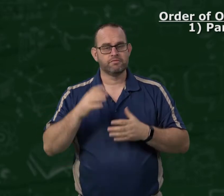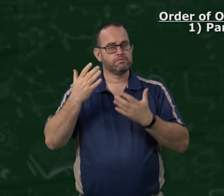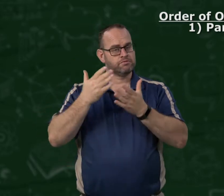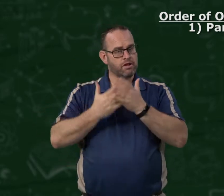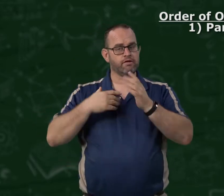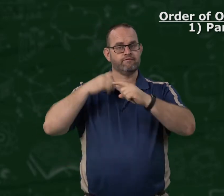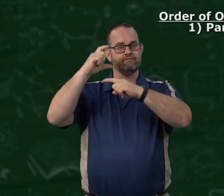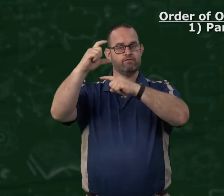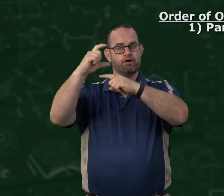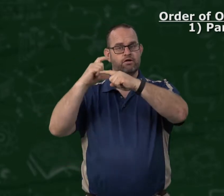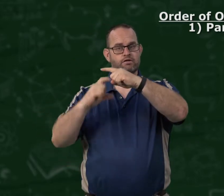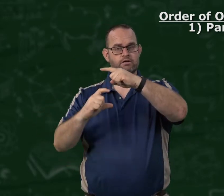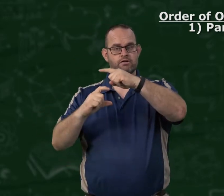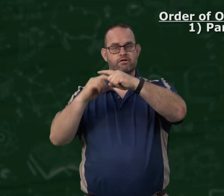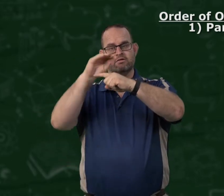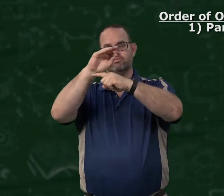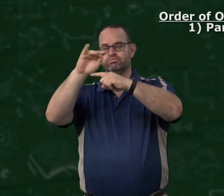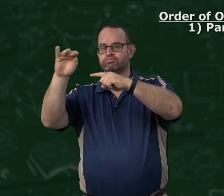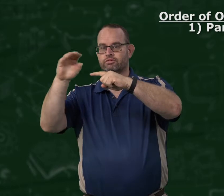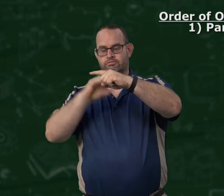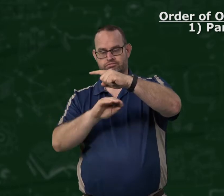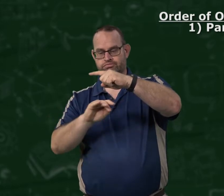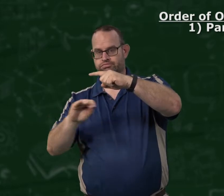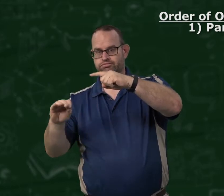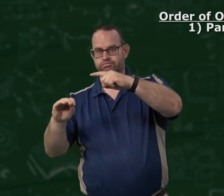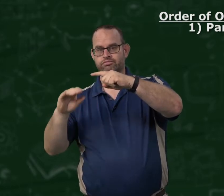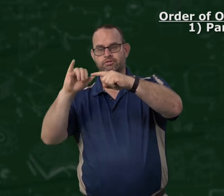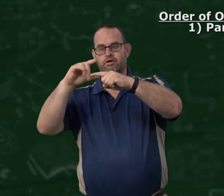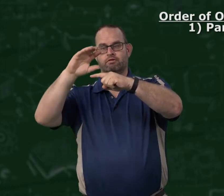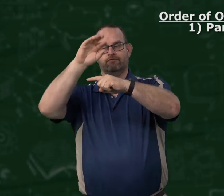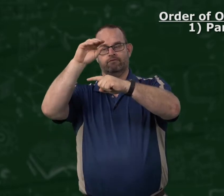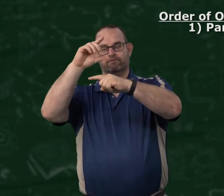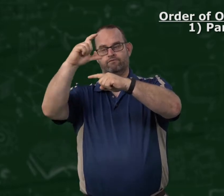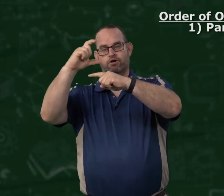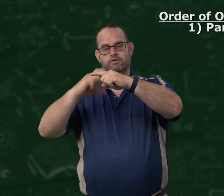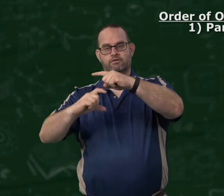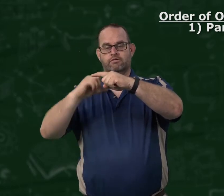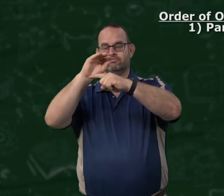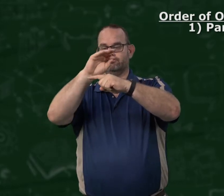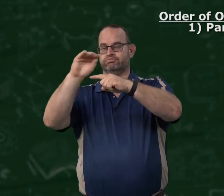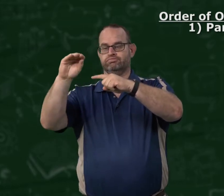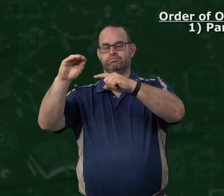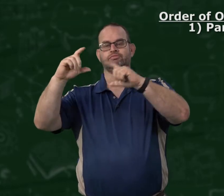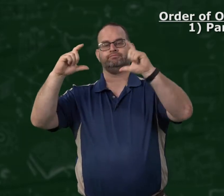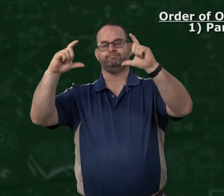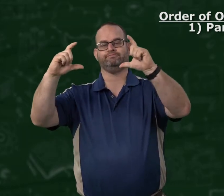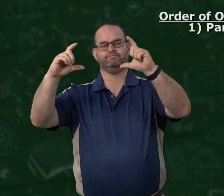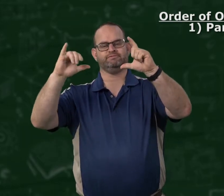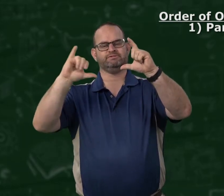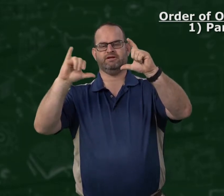When working with a fraction that contains algebraic equations, even if there are not always parentheses written around the fraction,